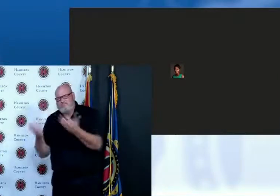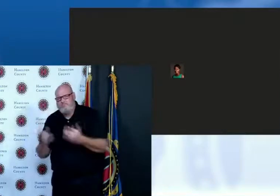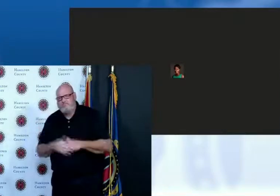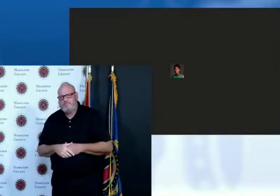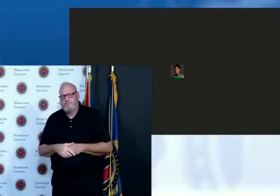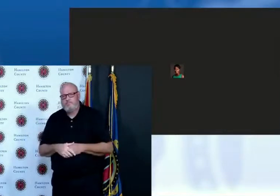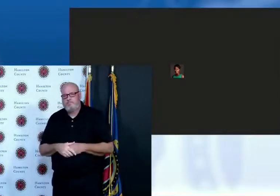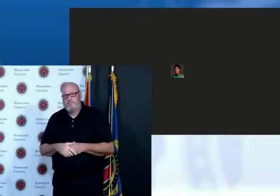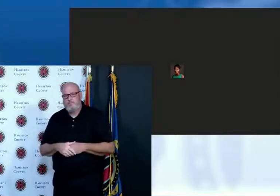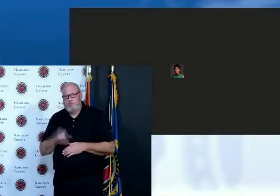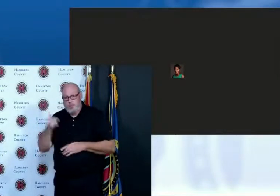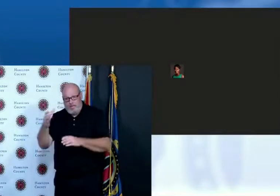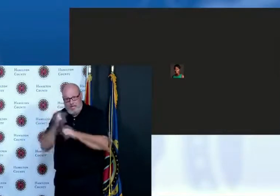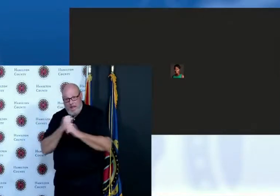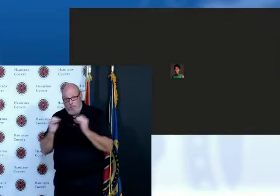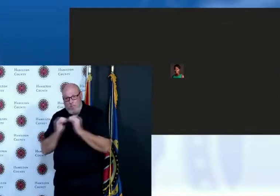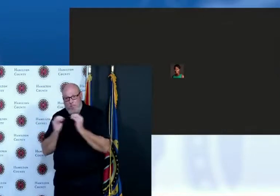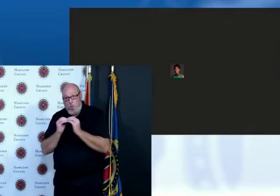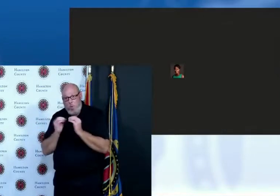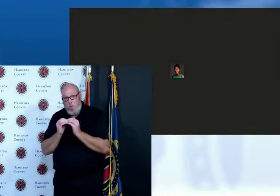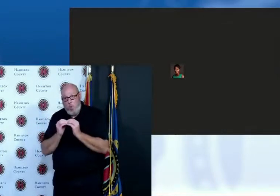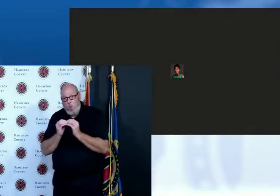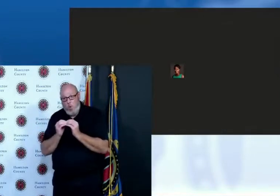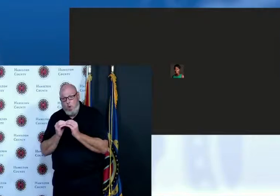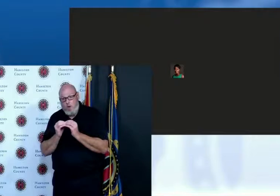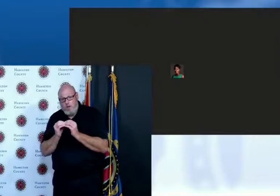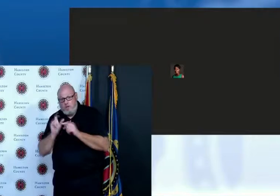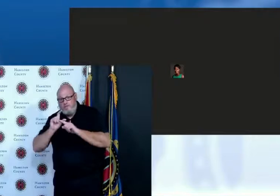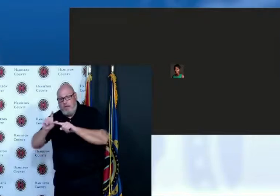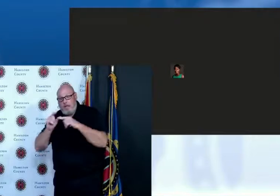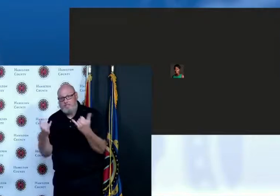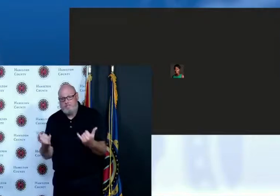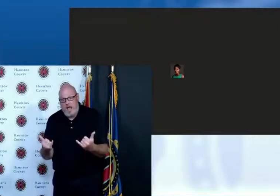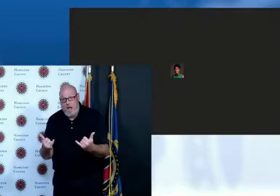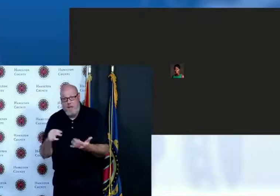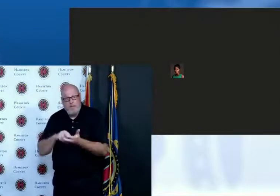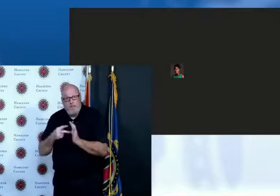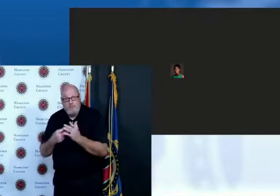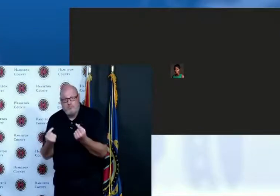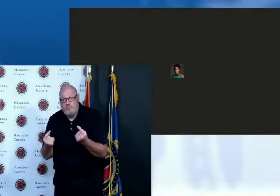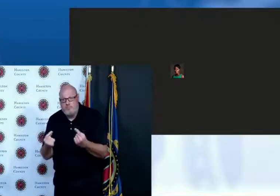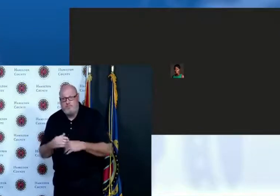now able to do it or do you think maybe these younger eligibility groups don't necessarily